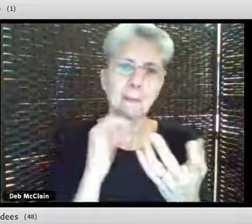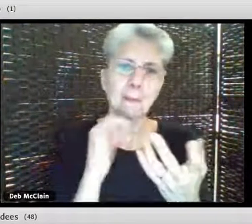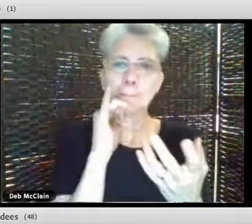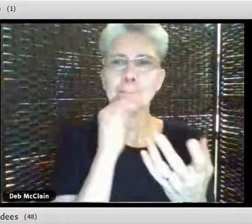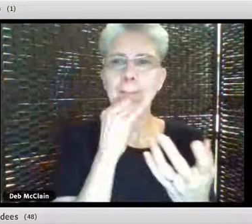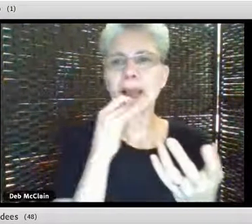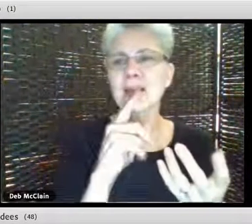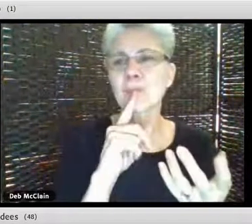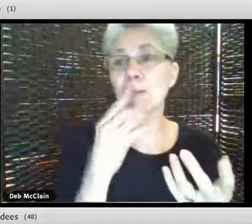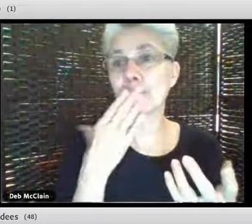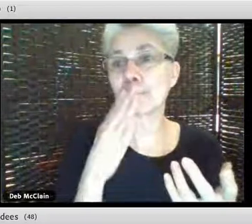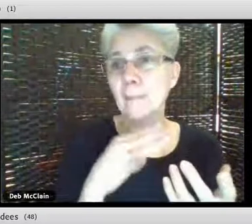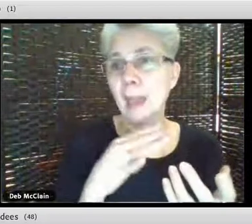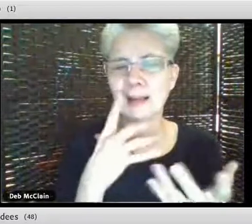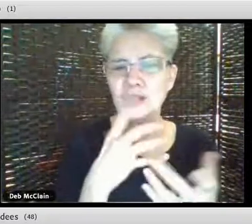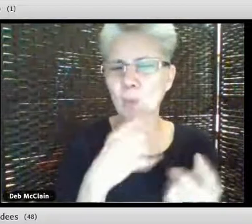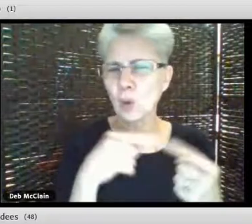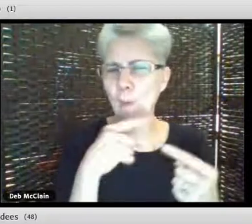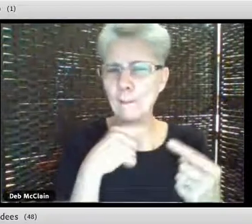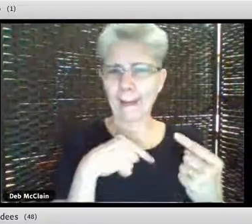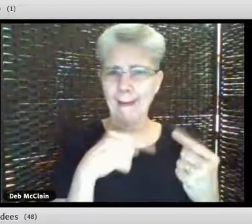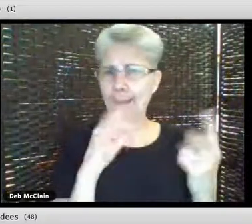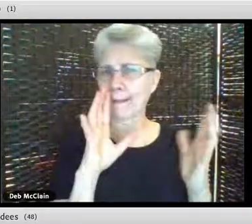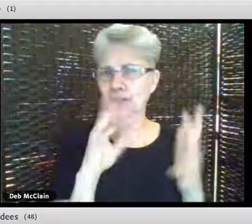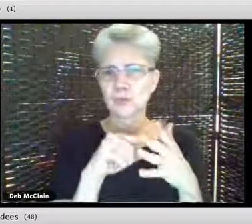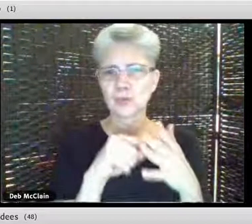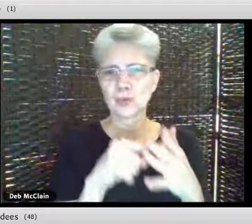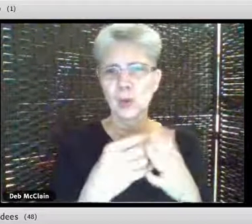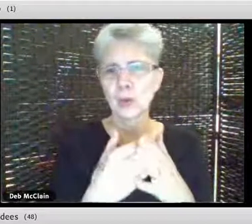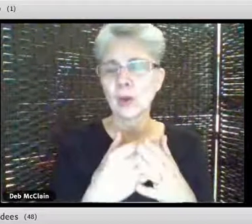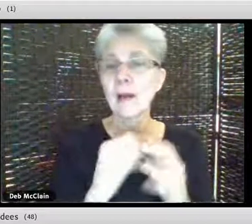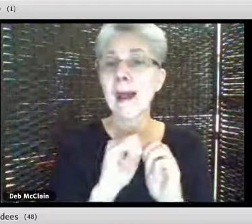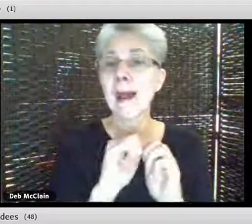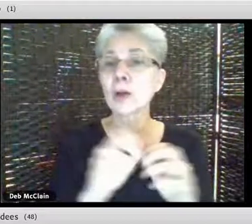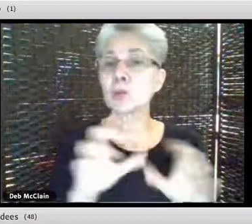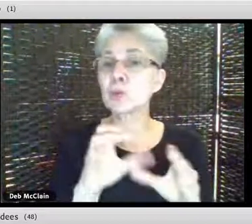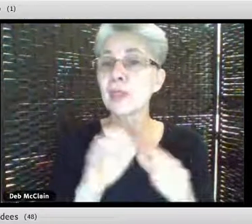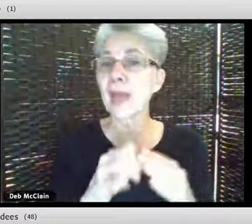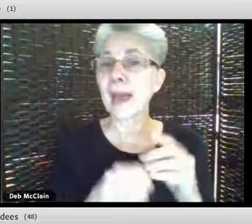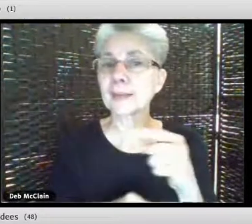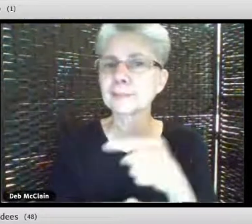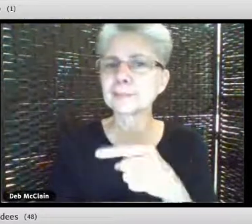If I messed up really bad, and I just want to go back,